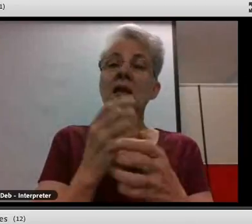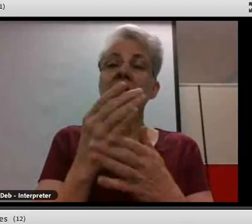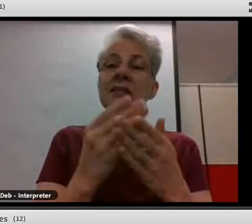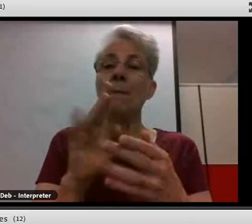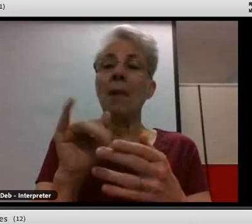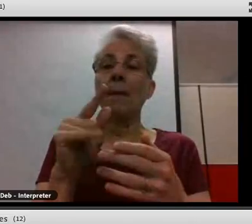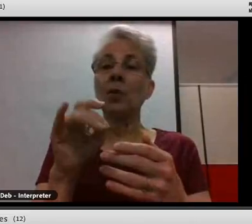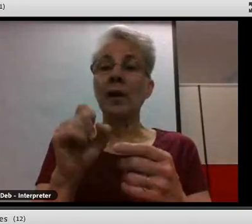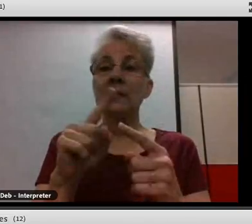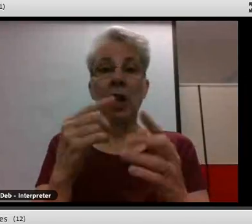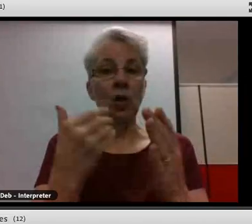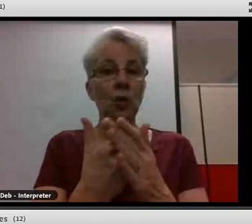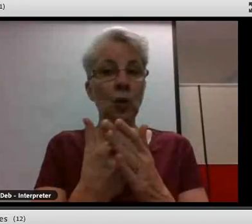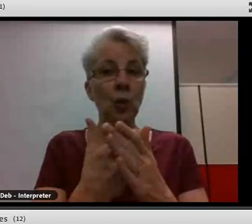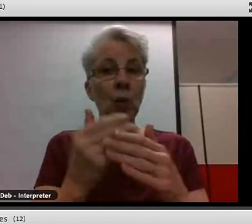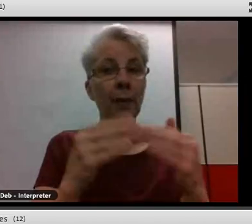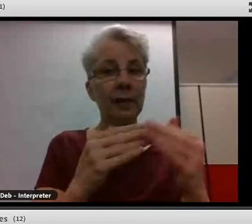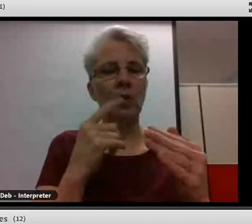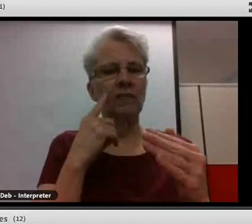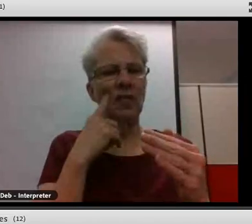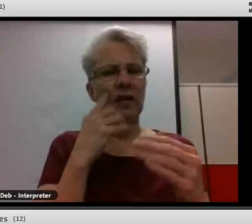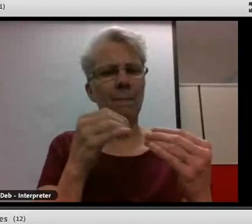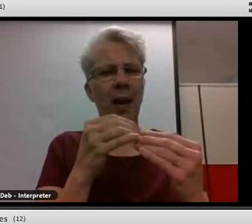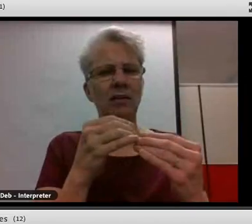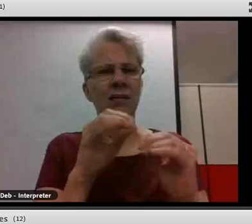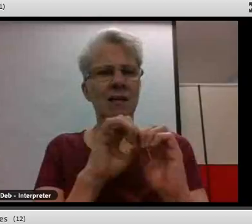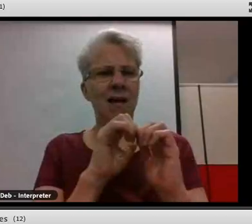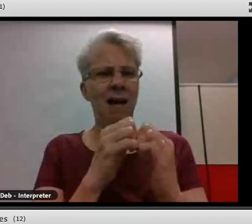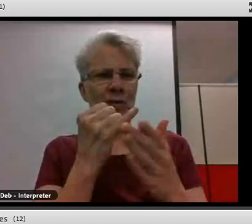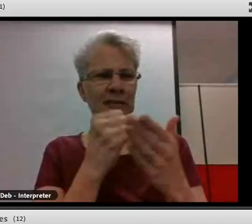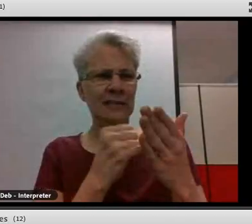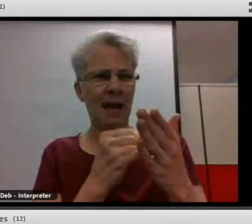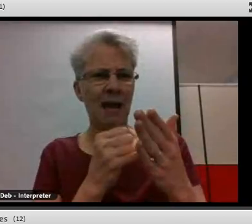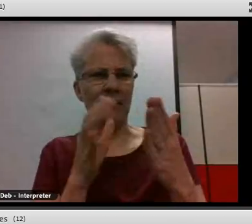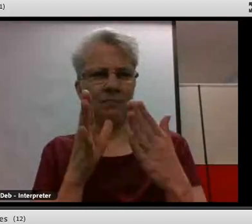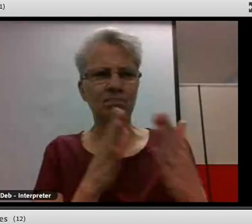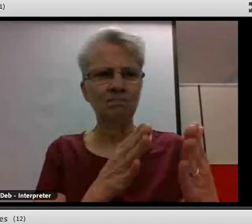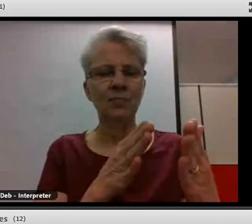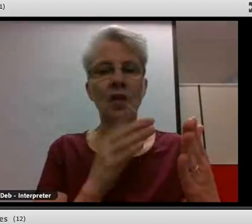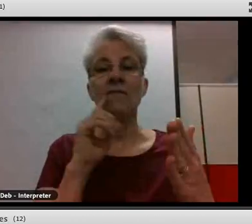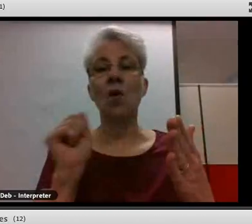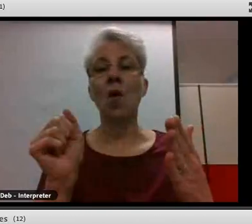maybe you have to become a caregiver, maybe your child, you know, you just never know.